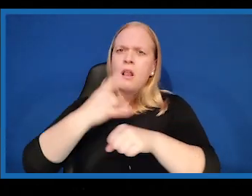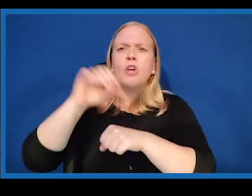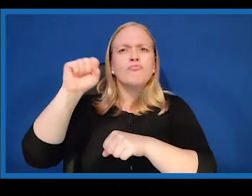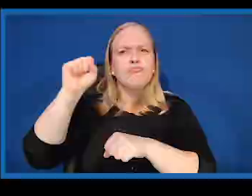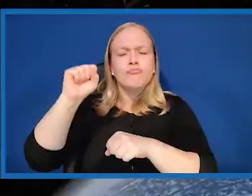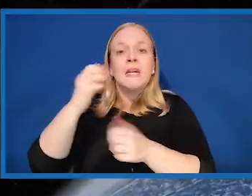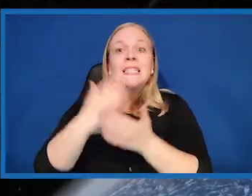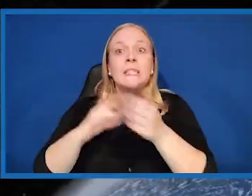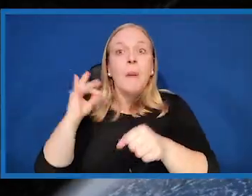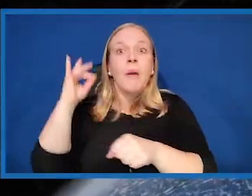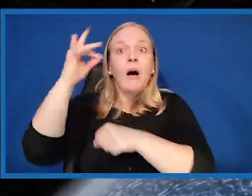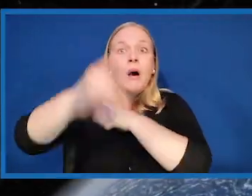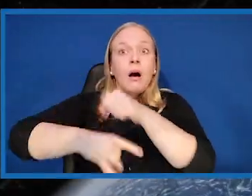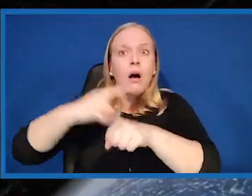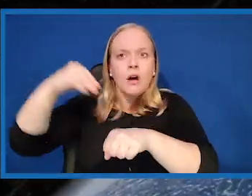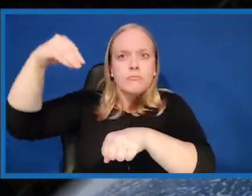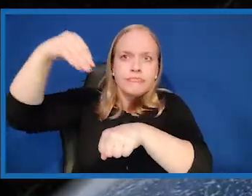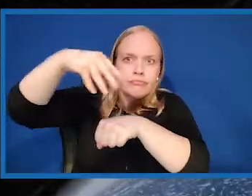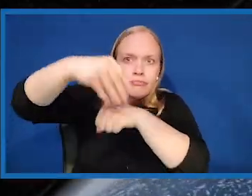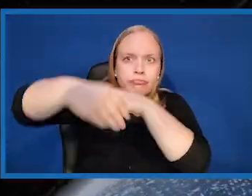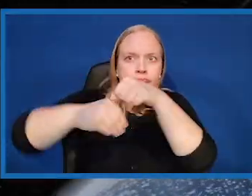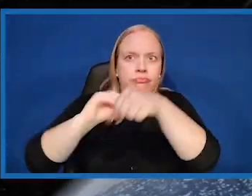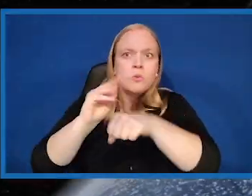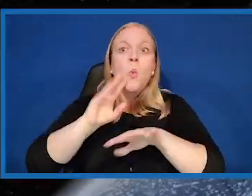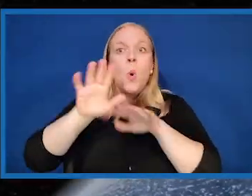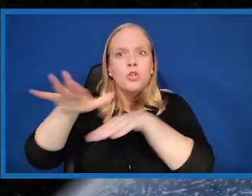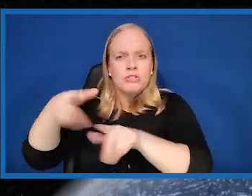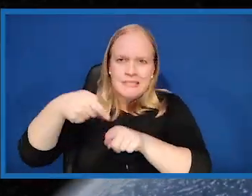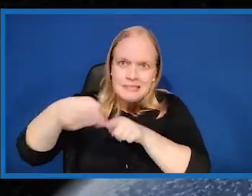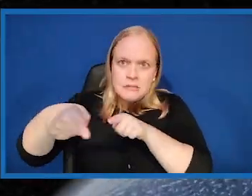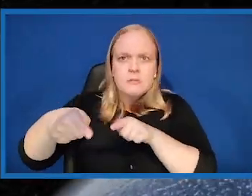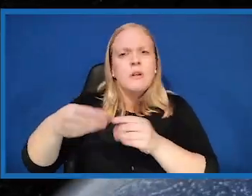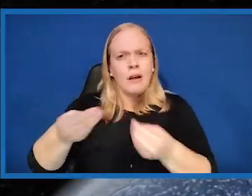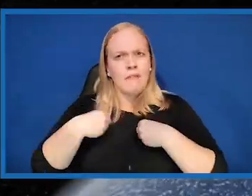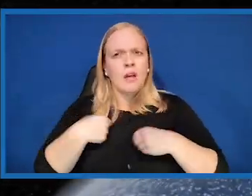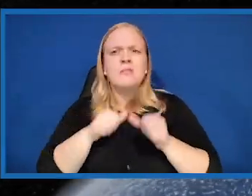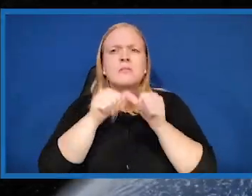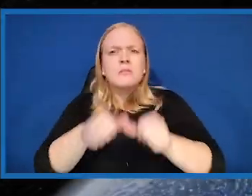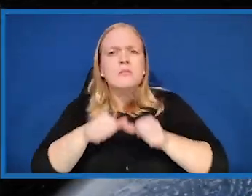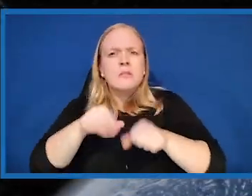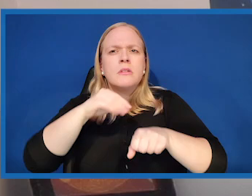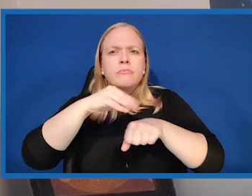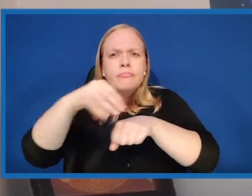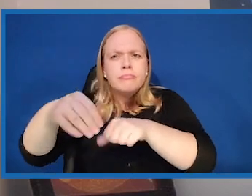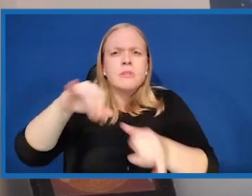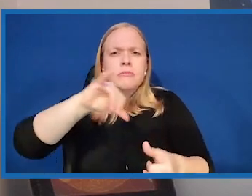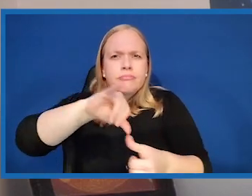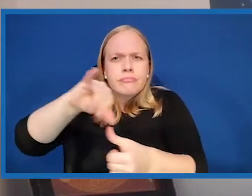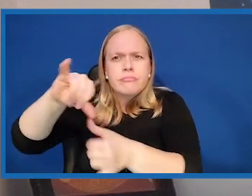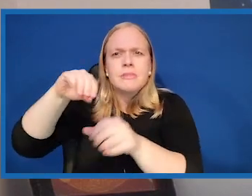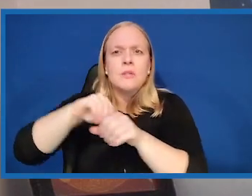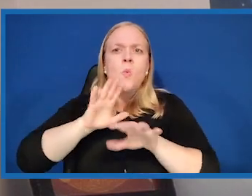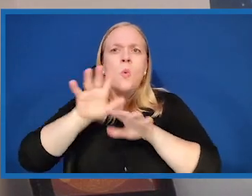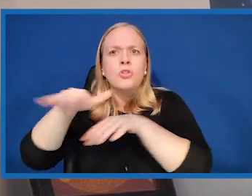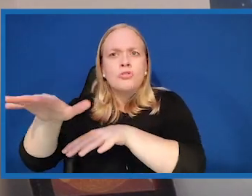SPECIFICALLY AT THE OCEAN AND GIVING US THIS CONTINUOUS AND OPTIC VIEW OF THE OCEAN- OCEAN'S BEHAVIOR IN A SENSE. YOU KNOW, IT TALKS ABOUT PHYSICS, THE TEMPERATURE,